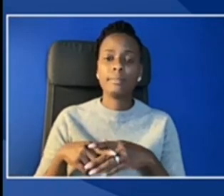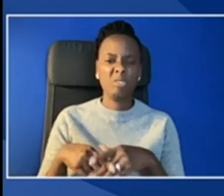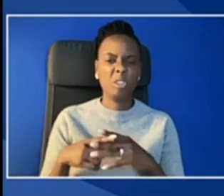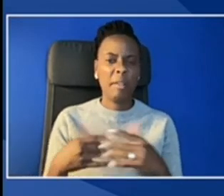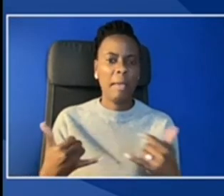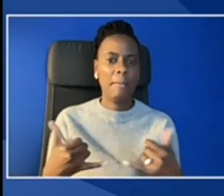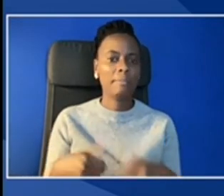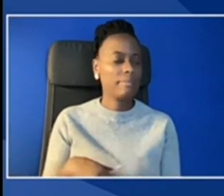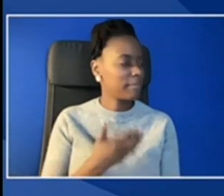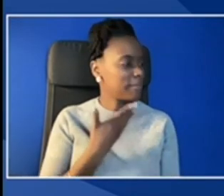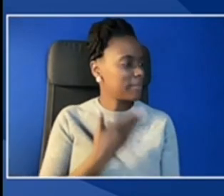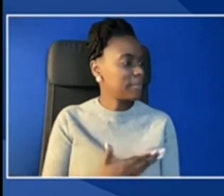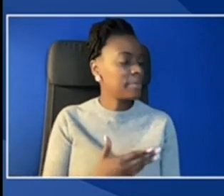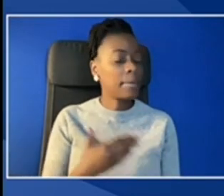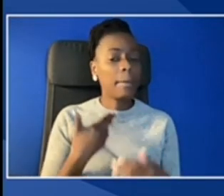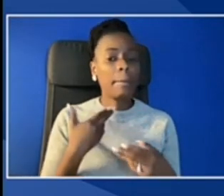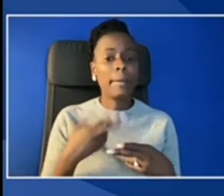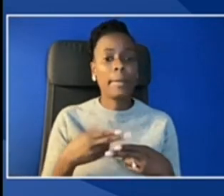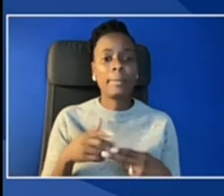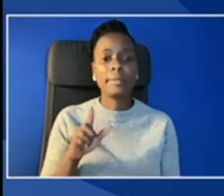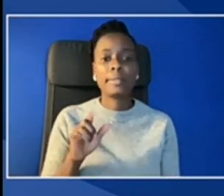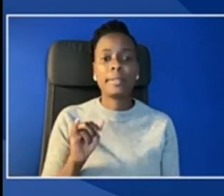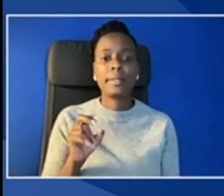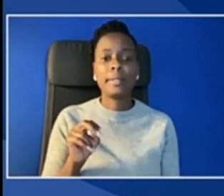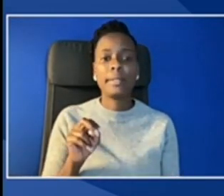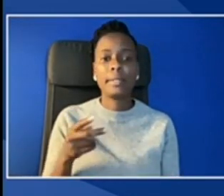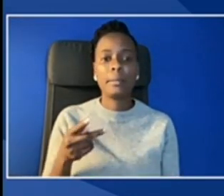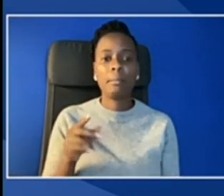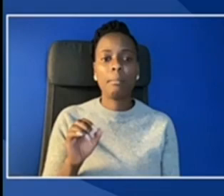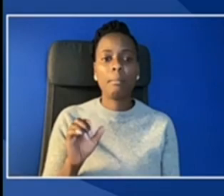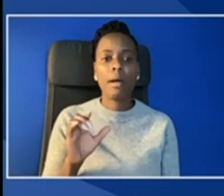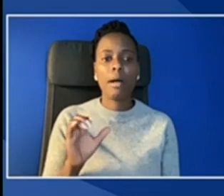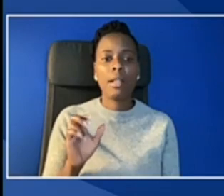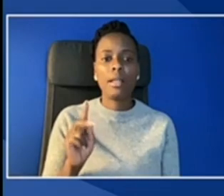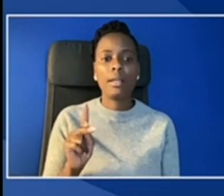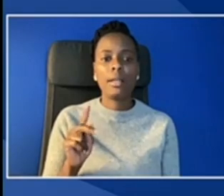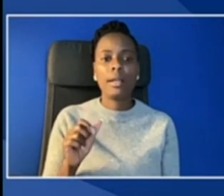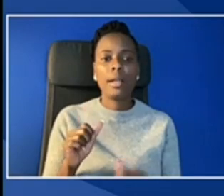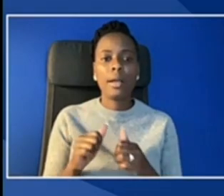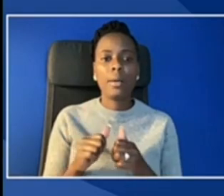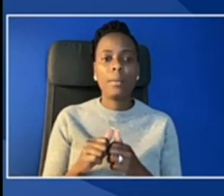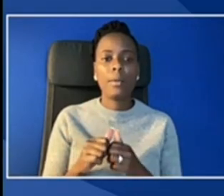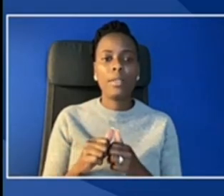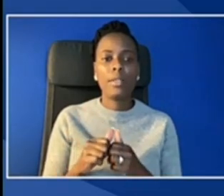My name is Lynn Pollitt, and I'm part of another group with hardship that hasn't been identified today.